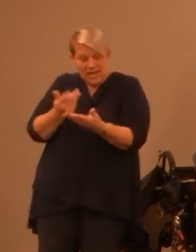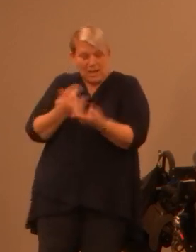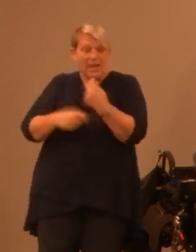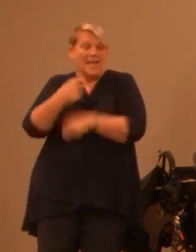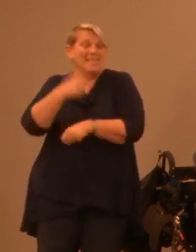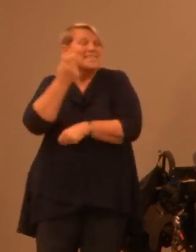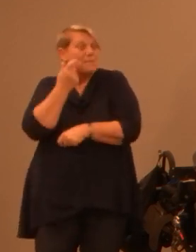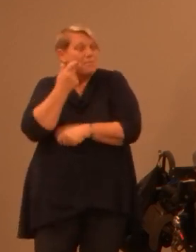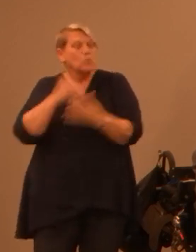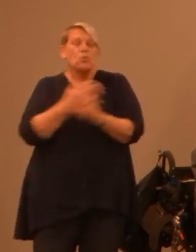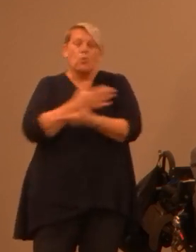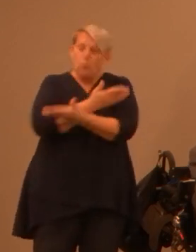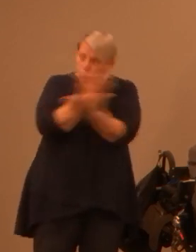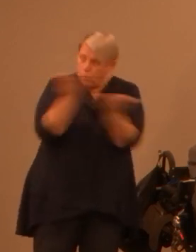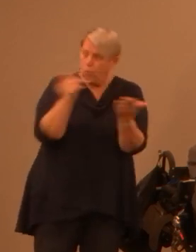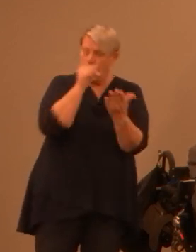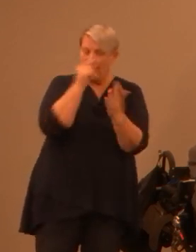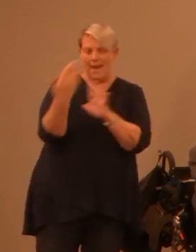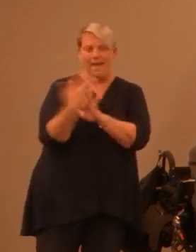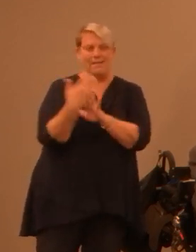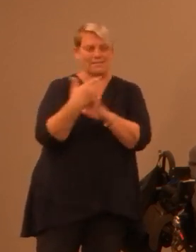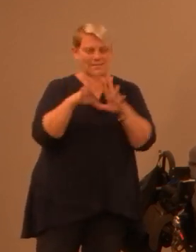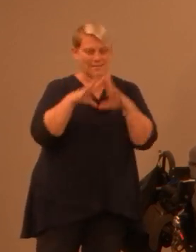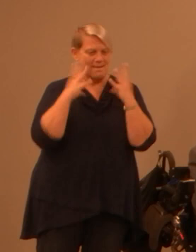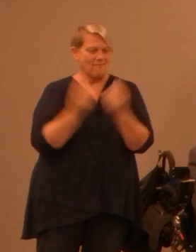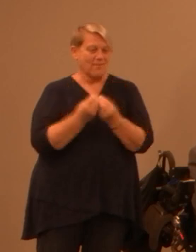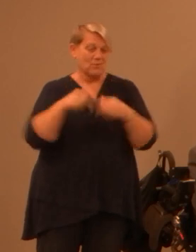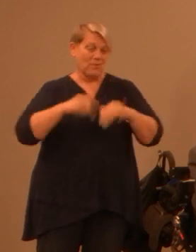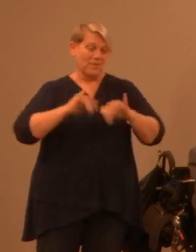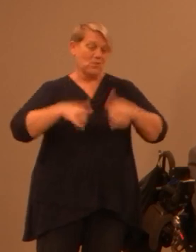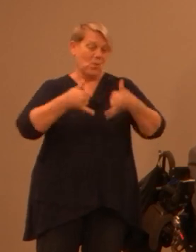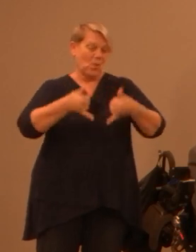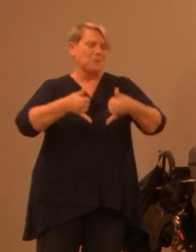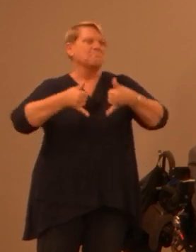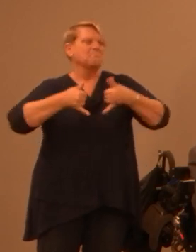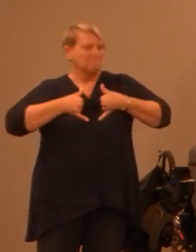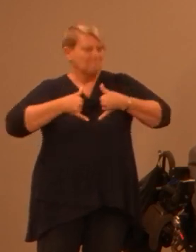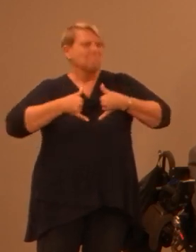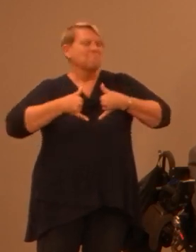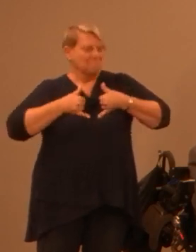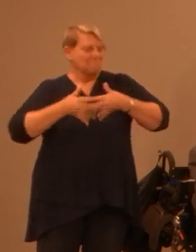can actually access everything and this award helps validate that we're on track,